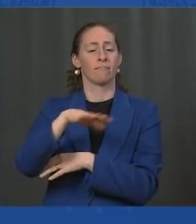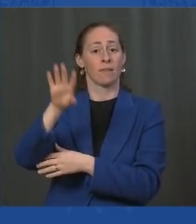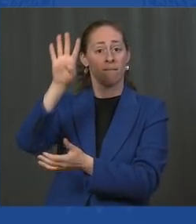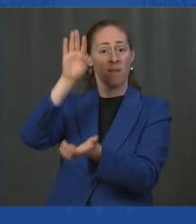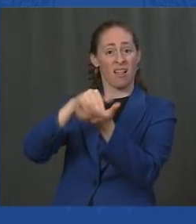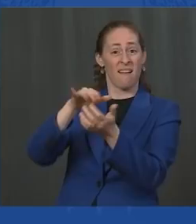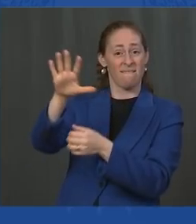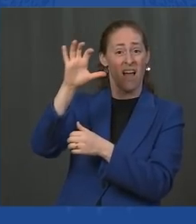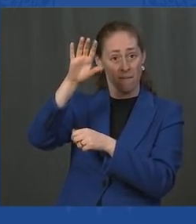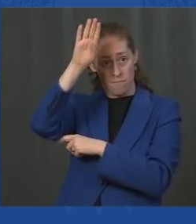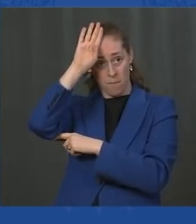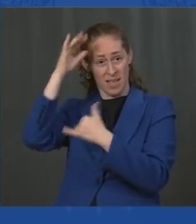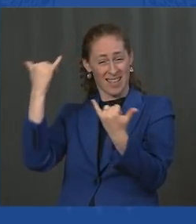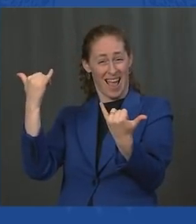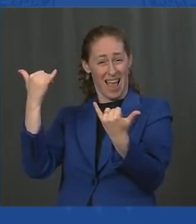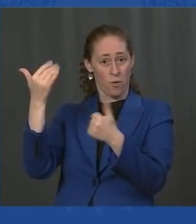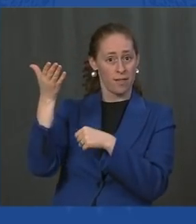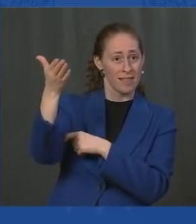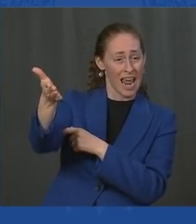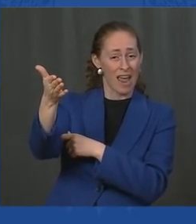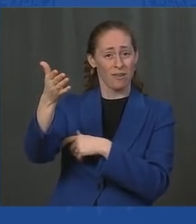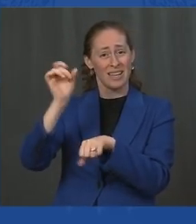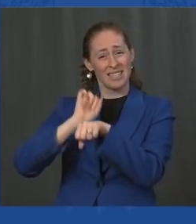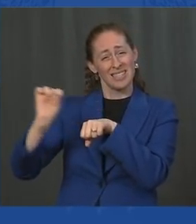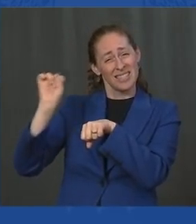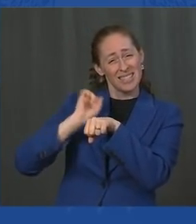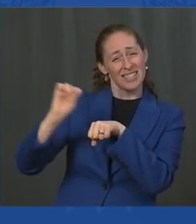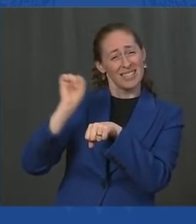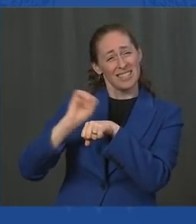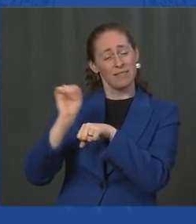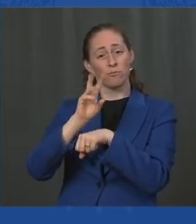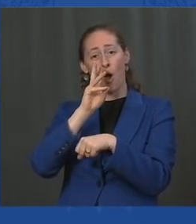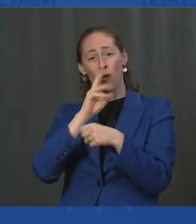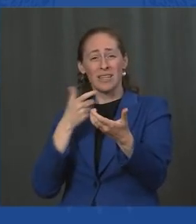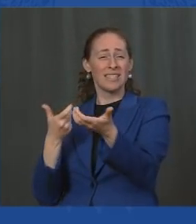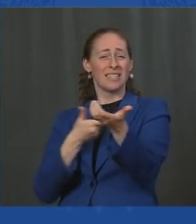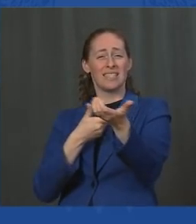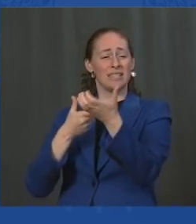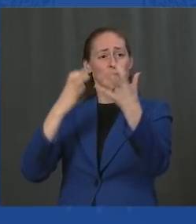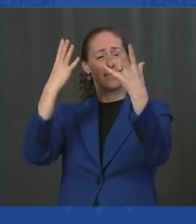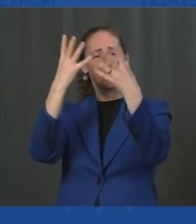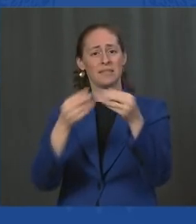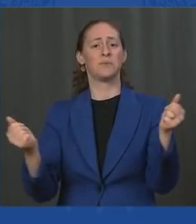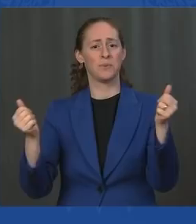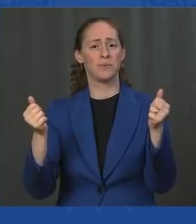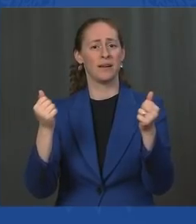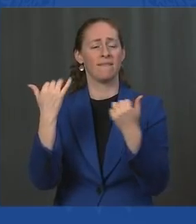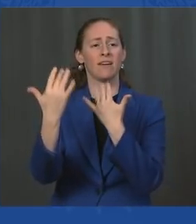are working to contain and suppress this raging wildfire. The Department of Defense has trained